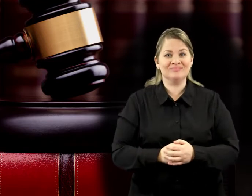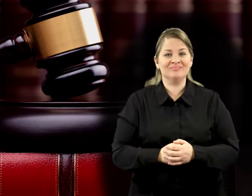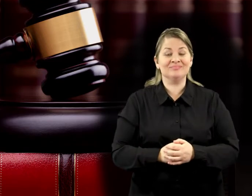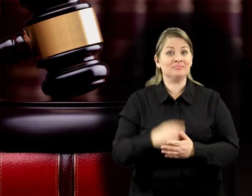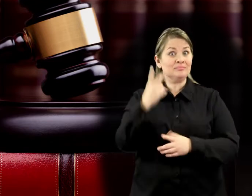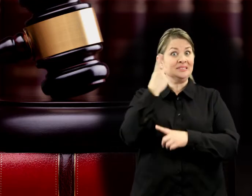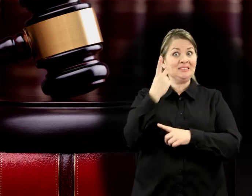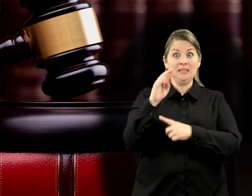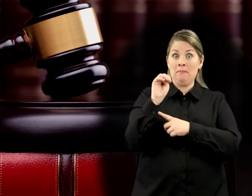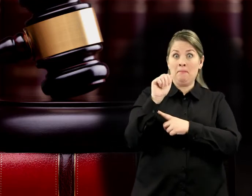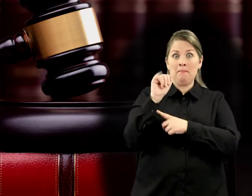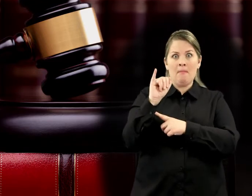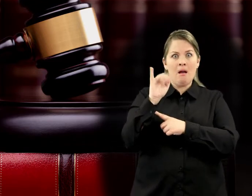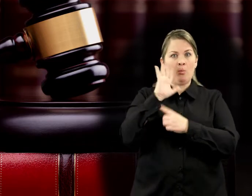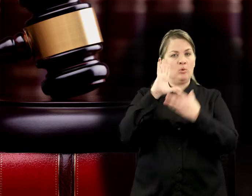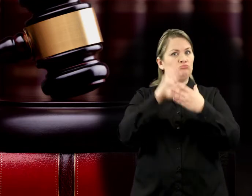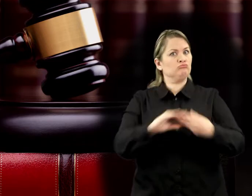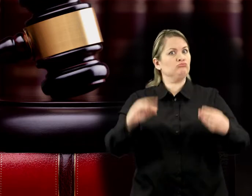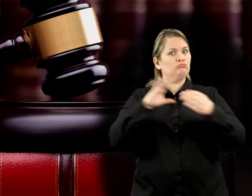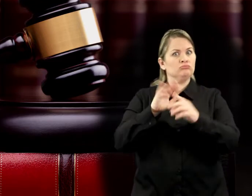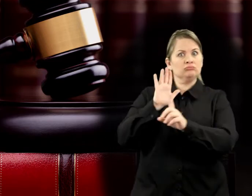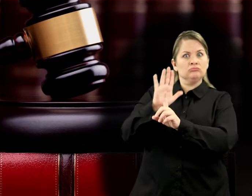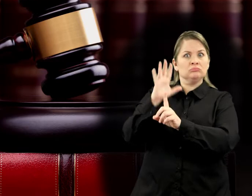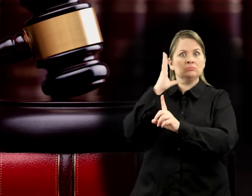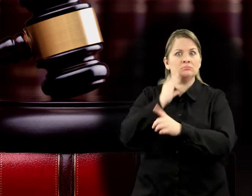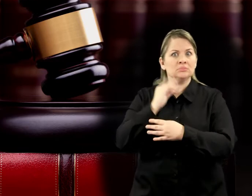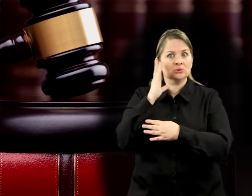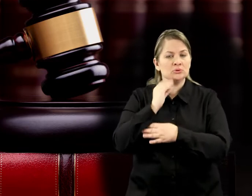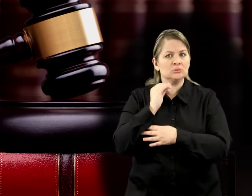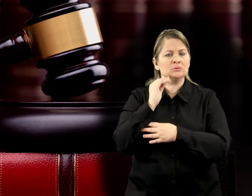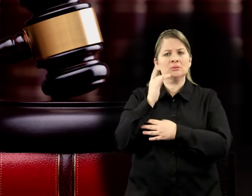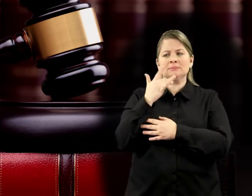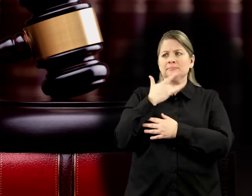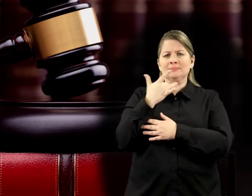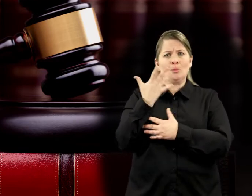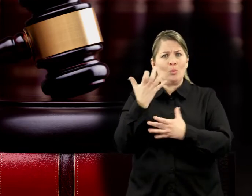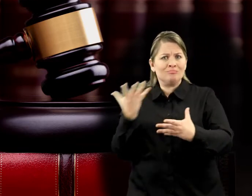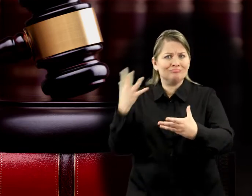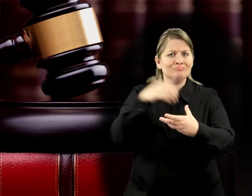In this next video, Mai, like many people who are deaf has to think about communication access